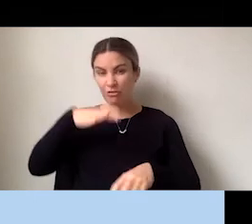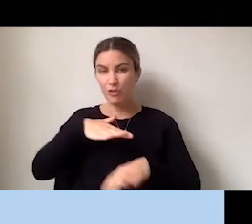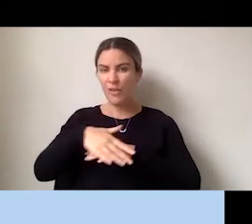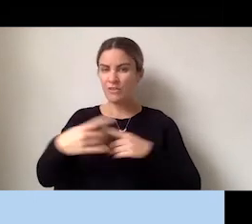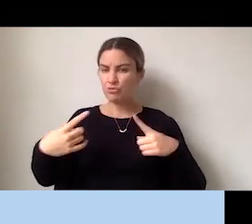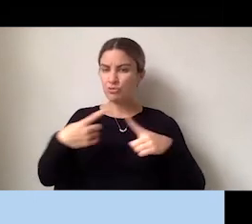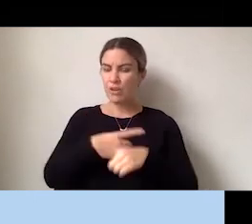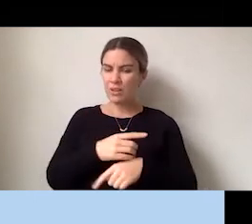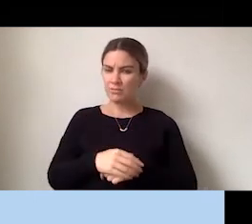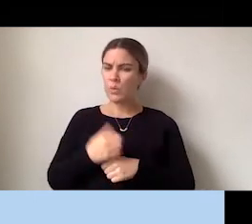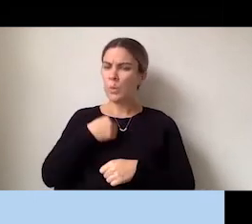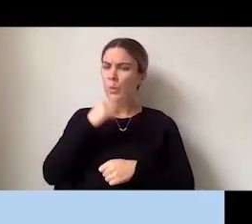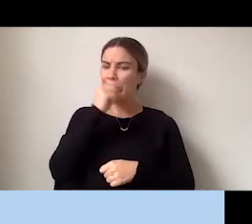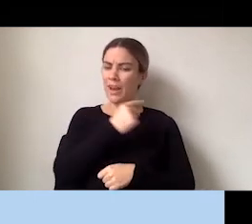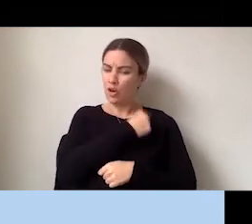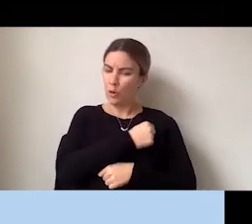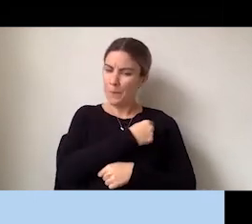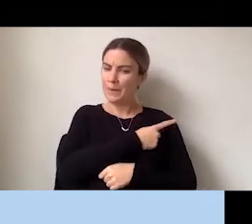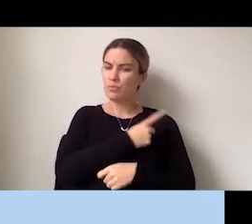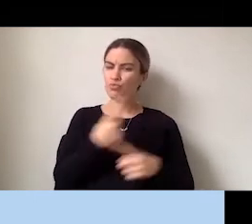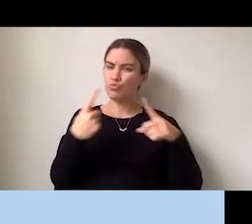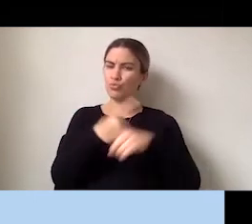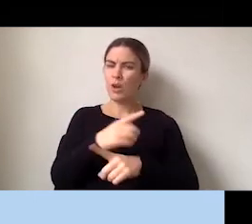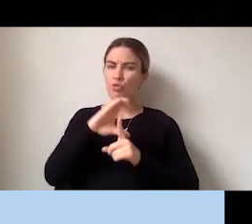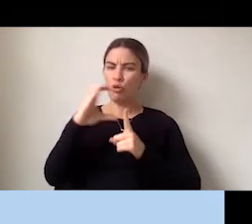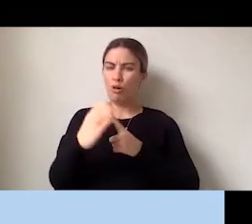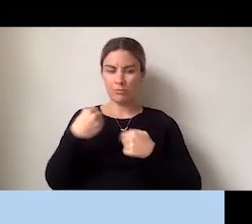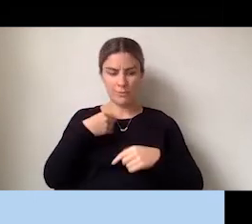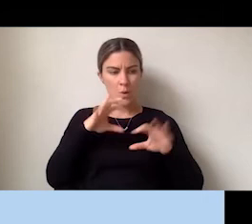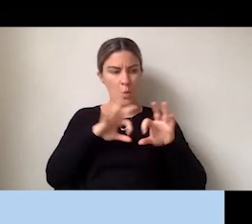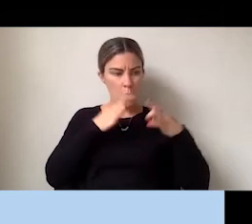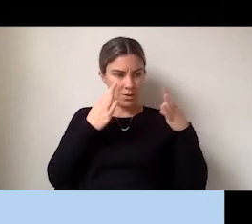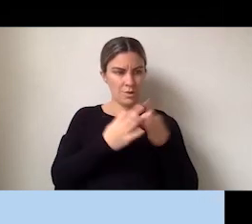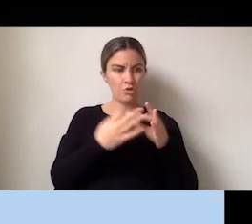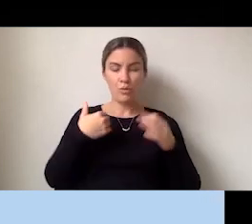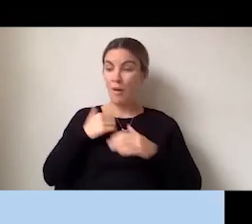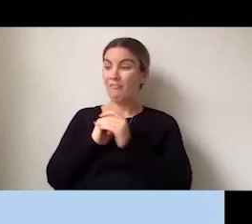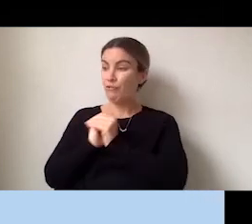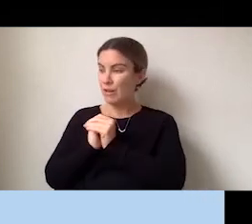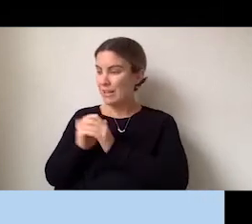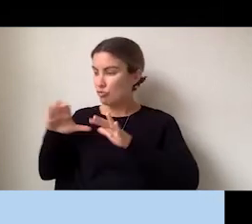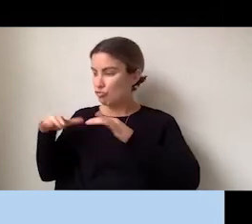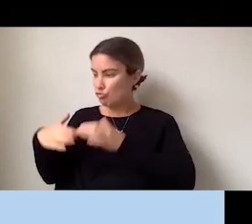organisations and friendship groups and galleries and studios and people